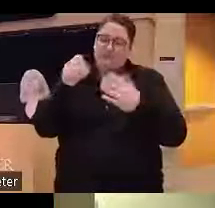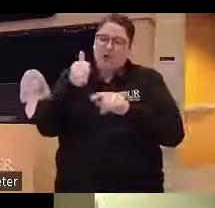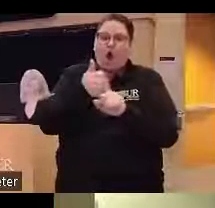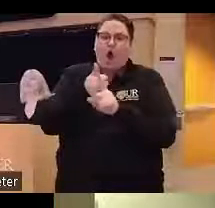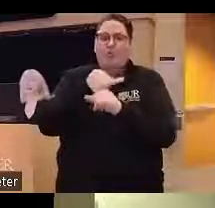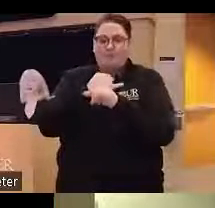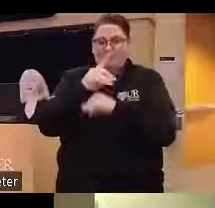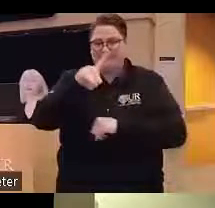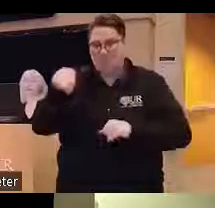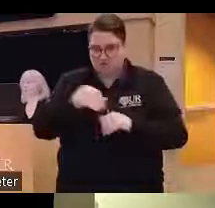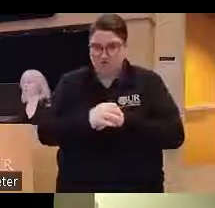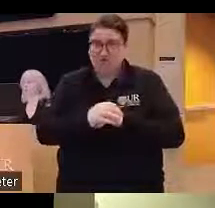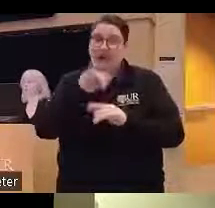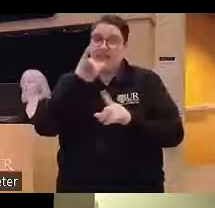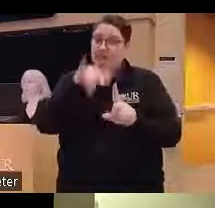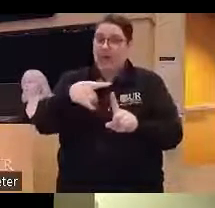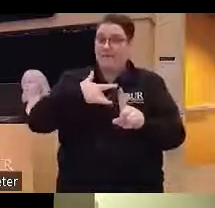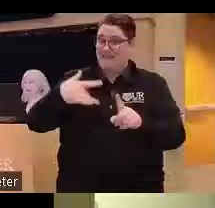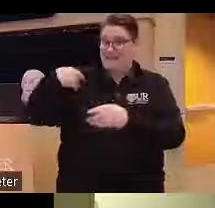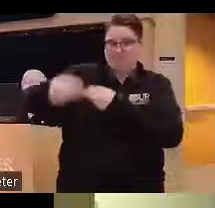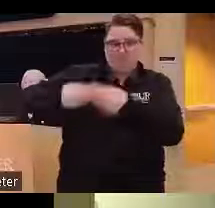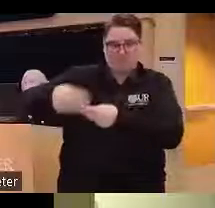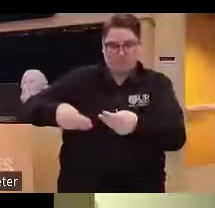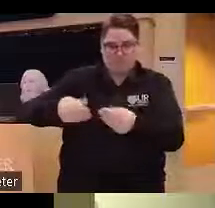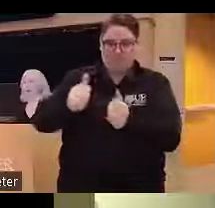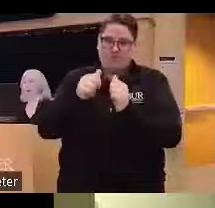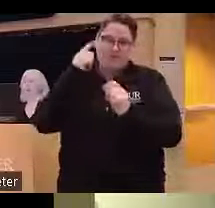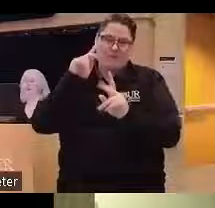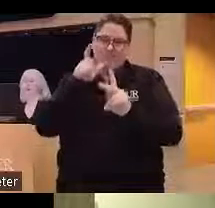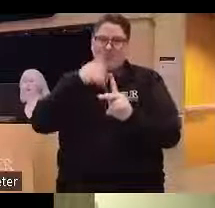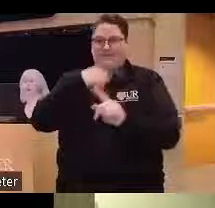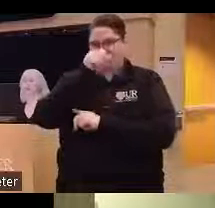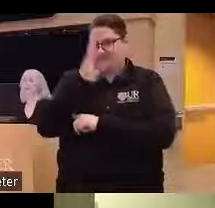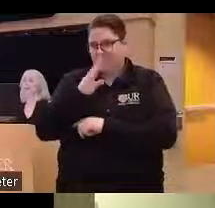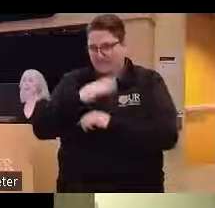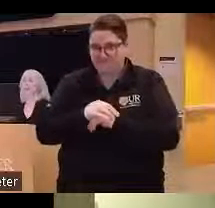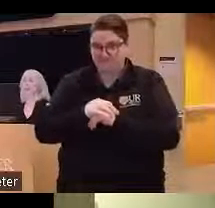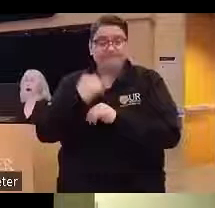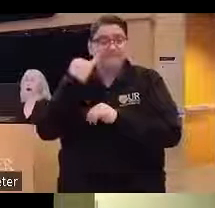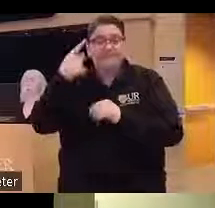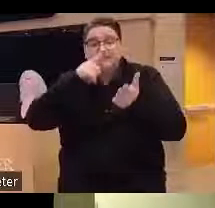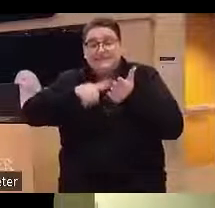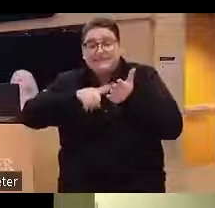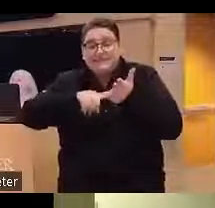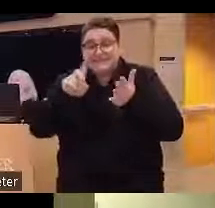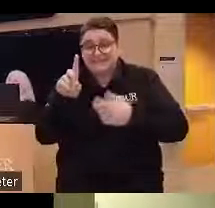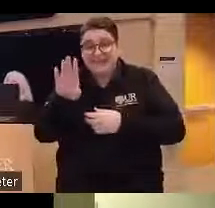run in the families of persons with schizophrenia and if you start with the database of inflammatory